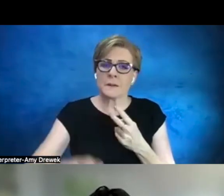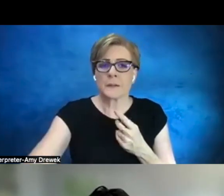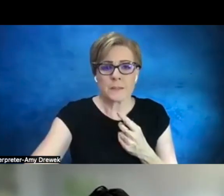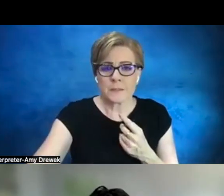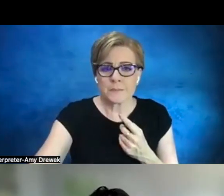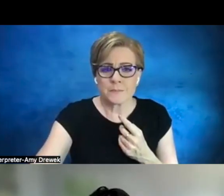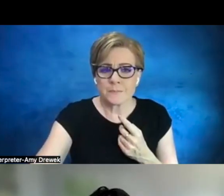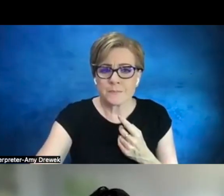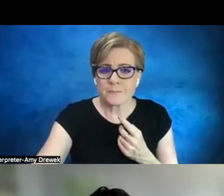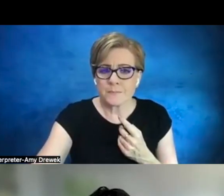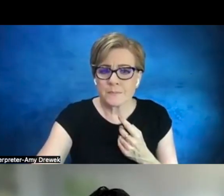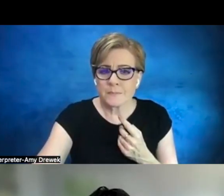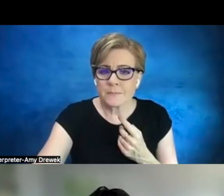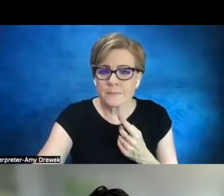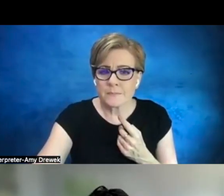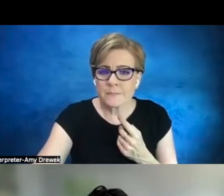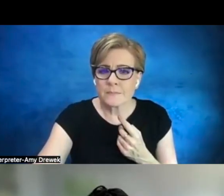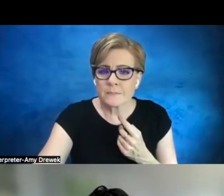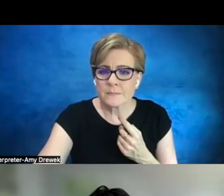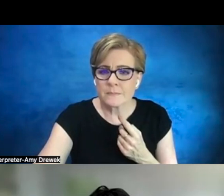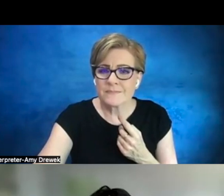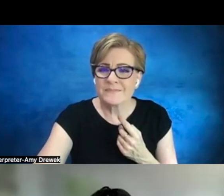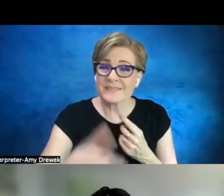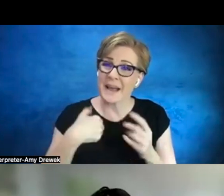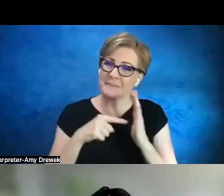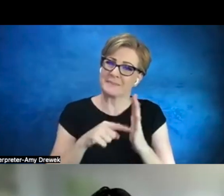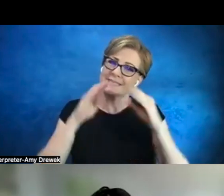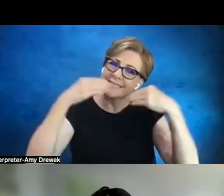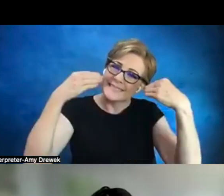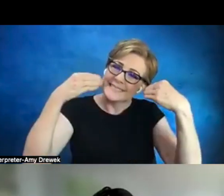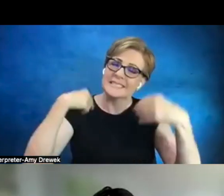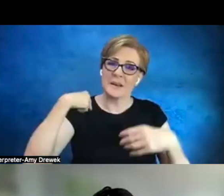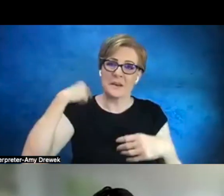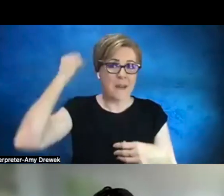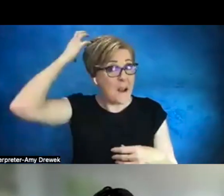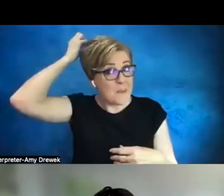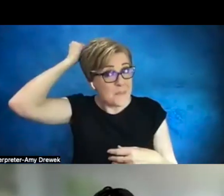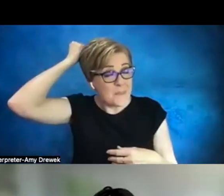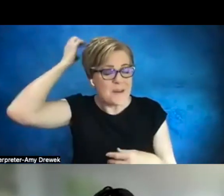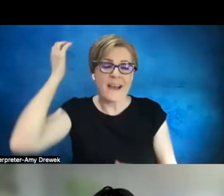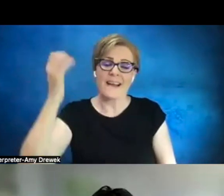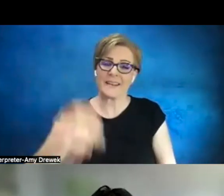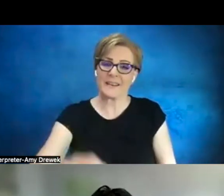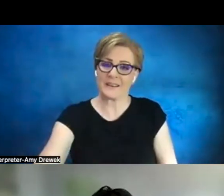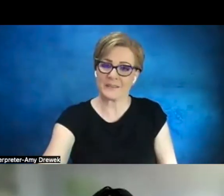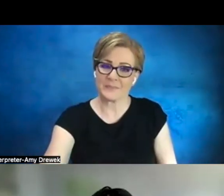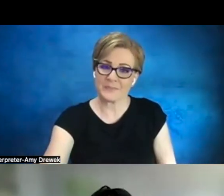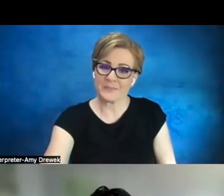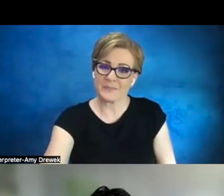with a smile and my hair pulled back. And my box braids